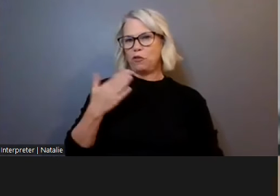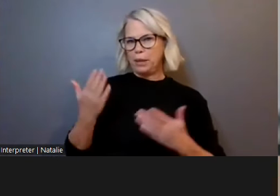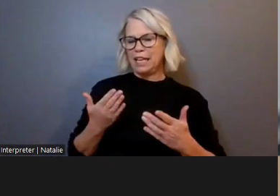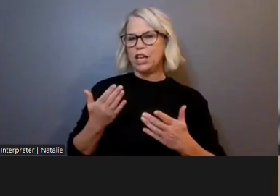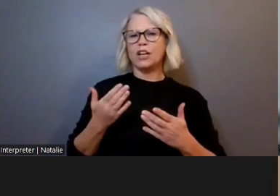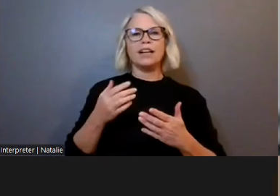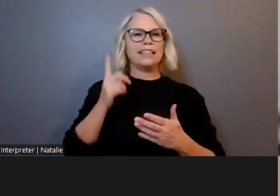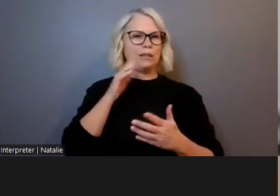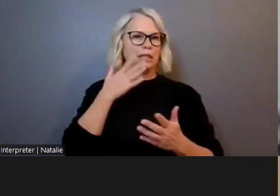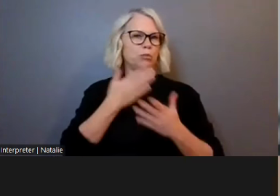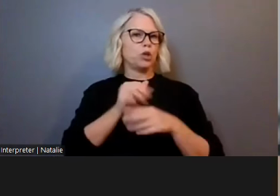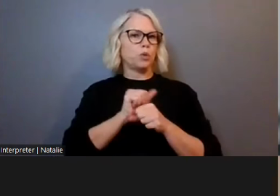Busy is good.